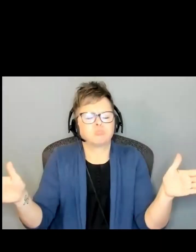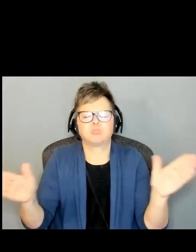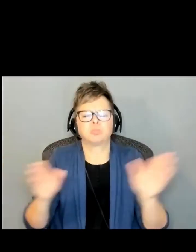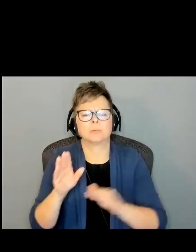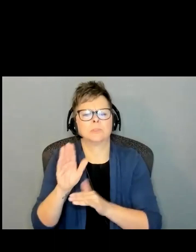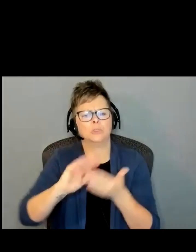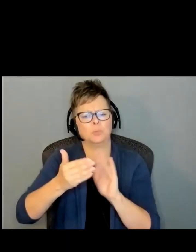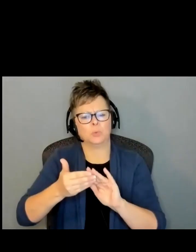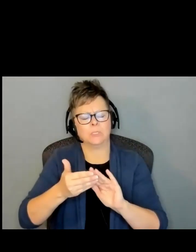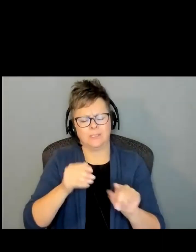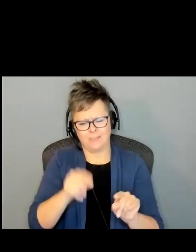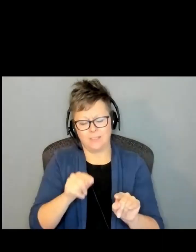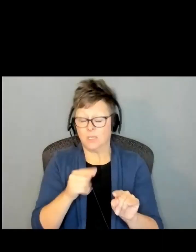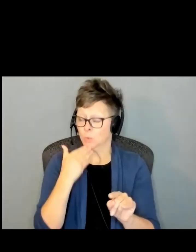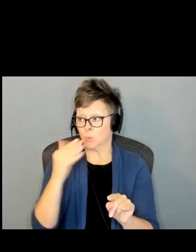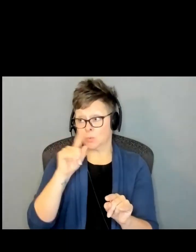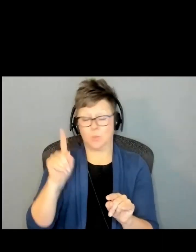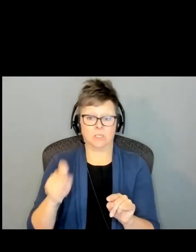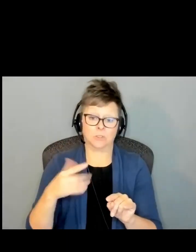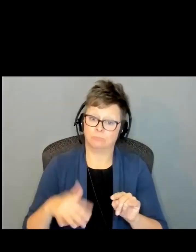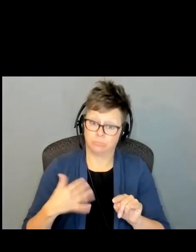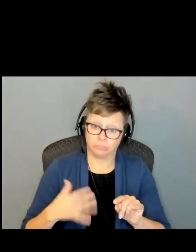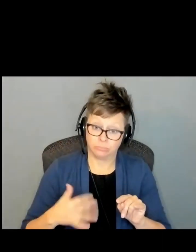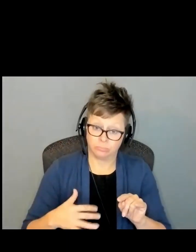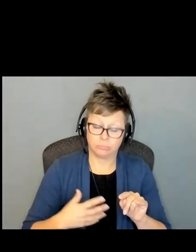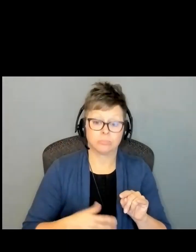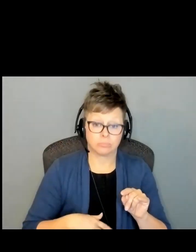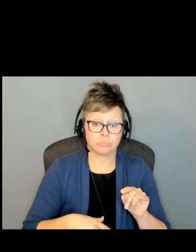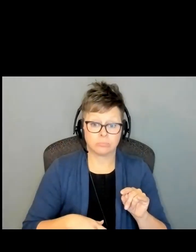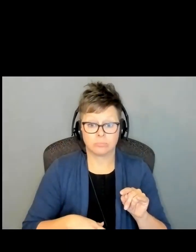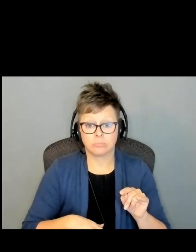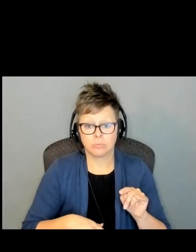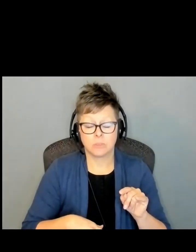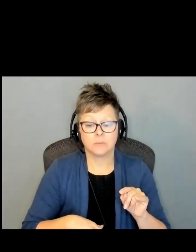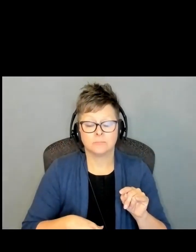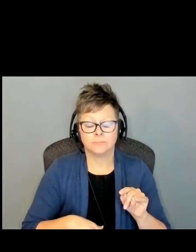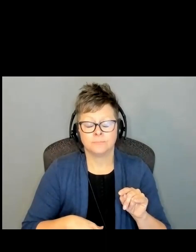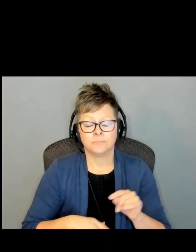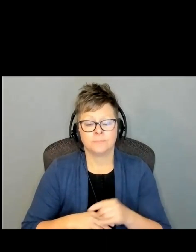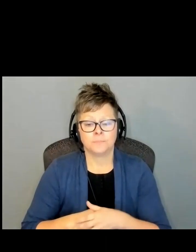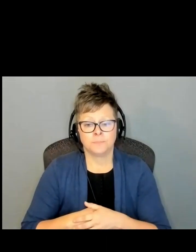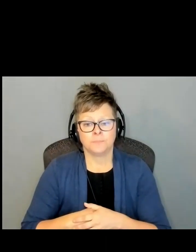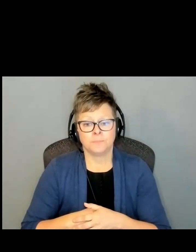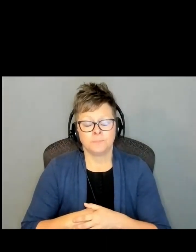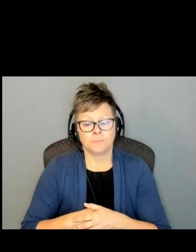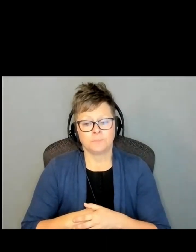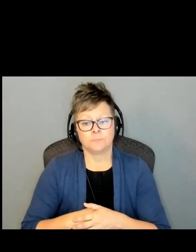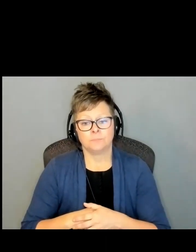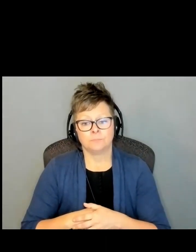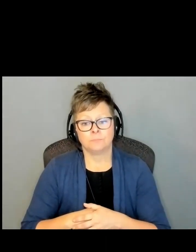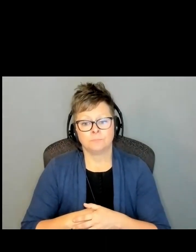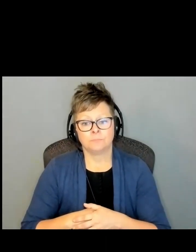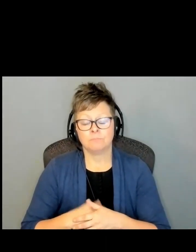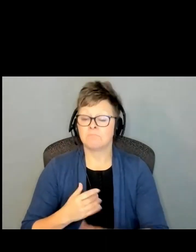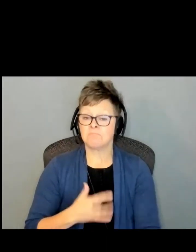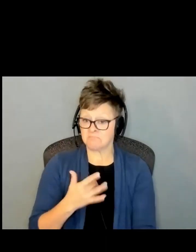You know that’s an excellent question, and I truly feel that this can be met only through